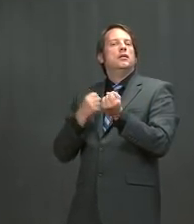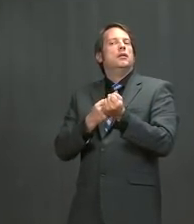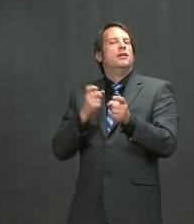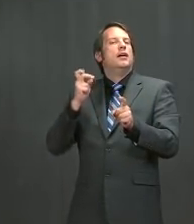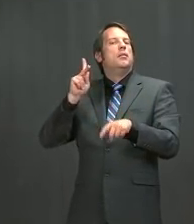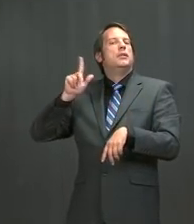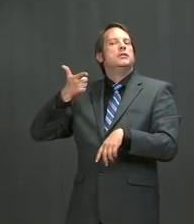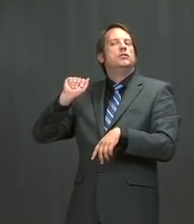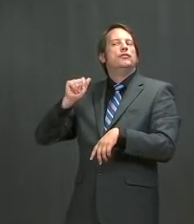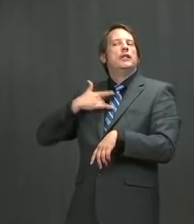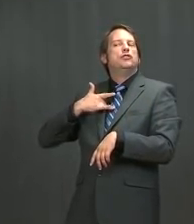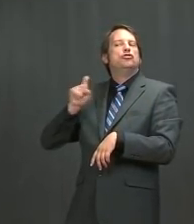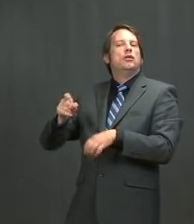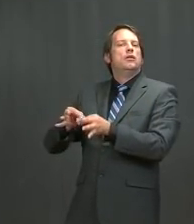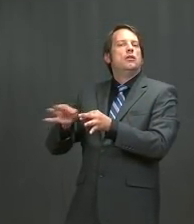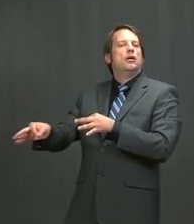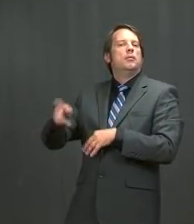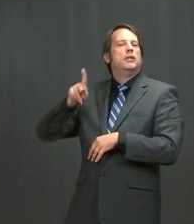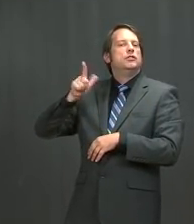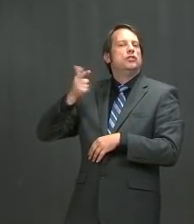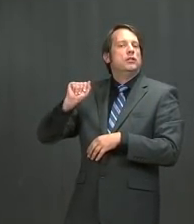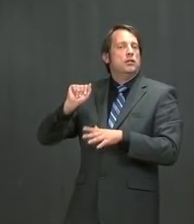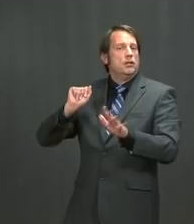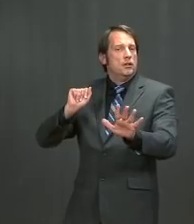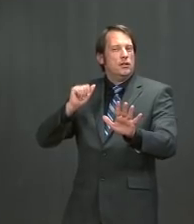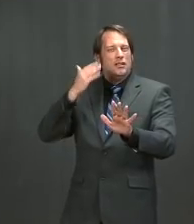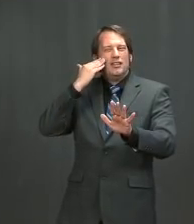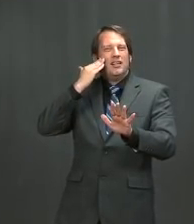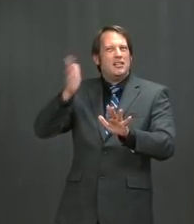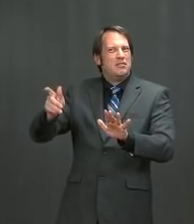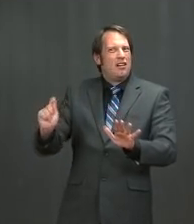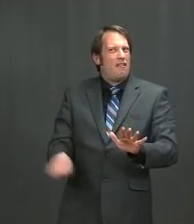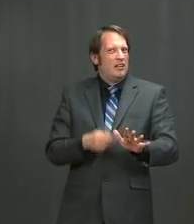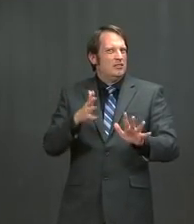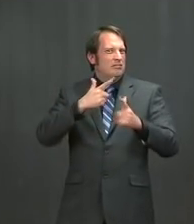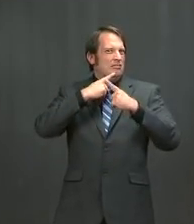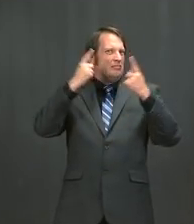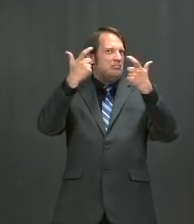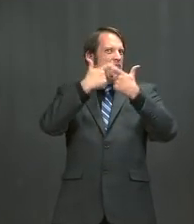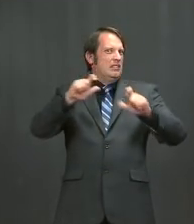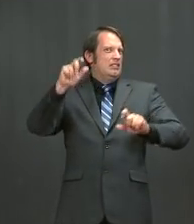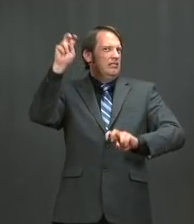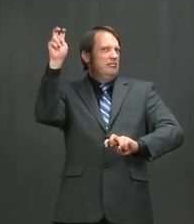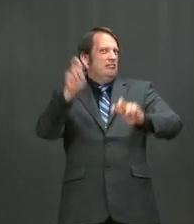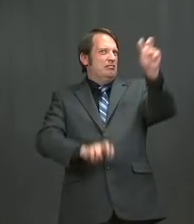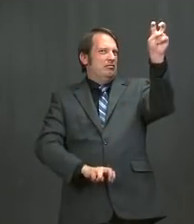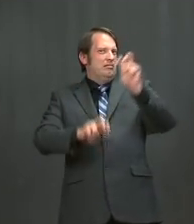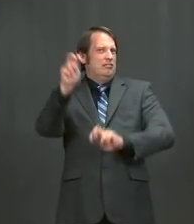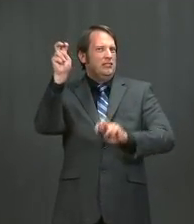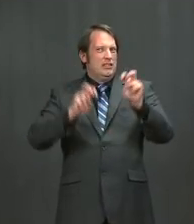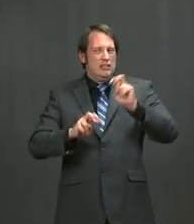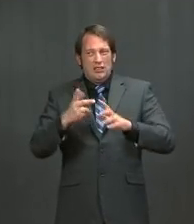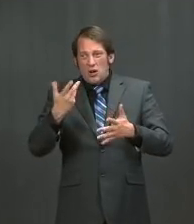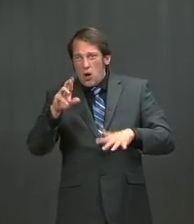Tournament, that begins this week, out of Georgia? Ms. Psaki: I'm not here to call for anyone, on behalf of the President or the Vice President